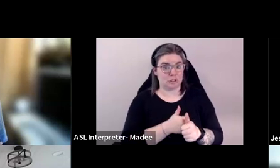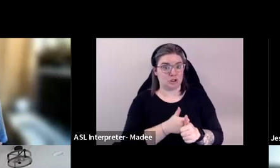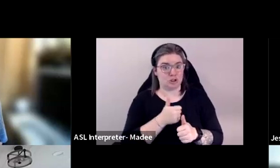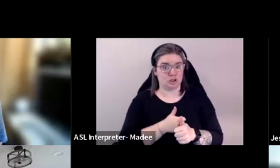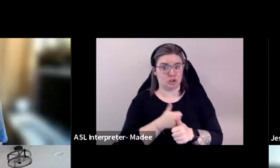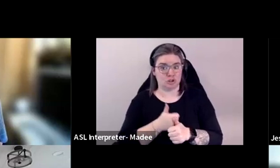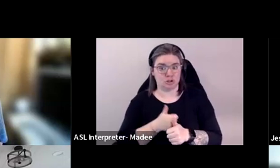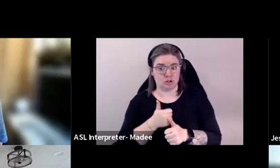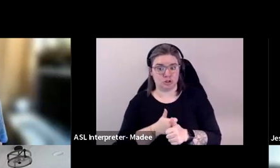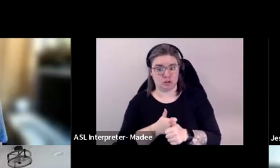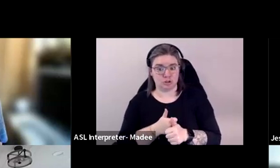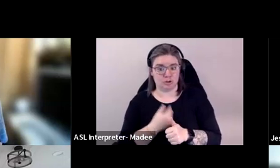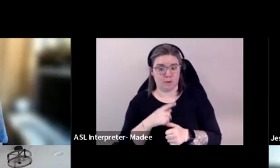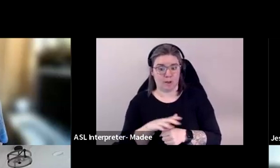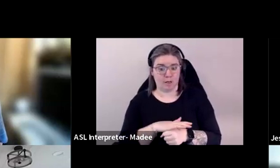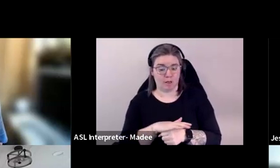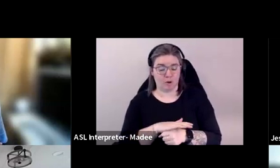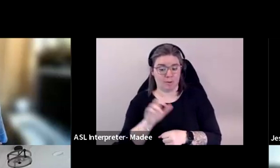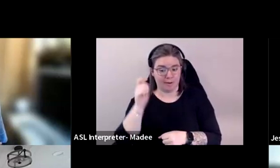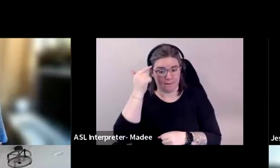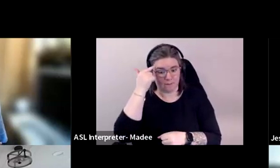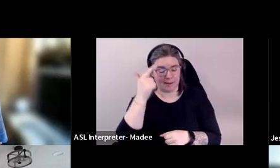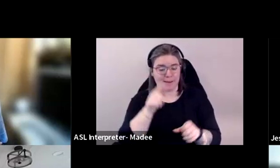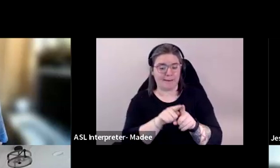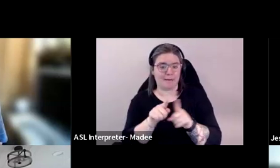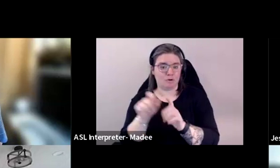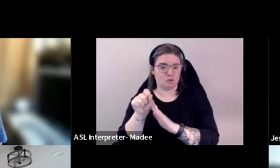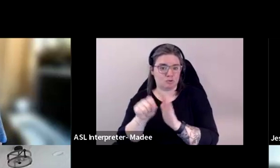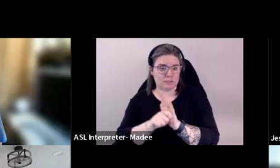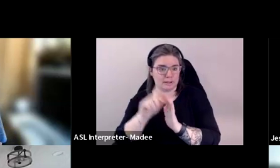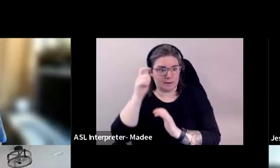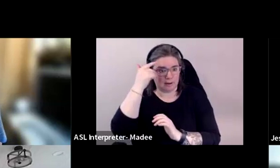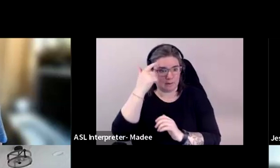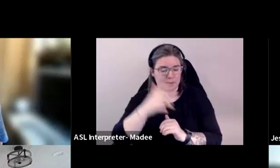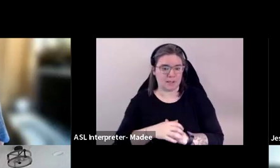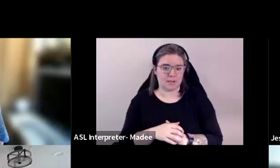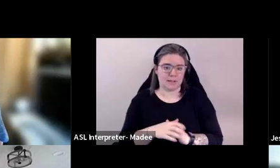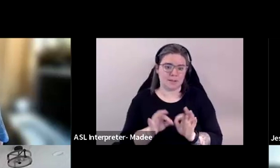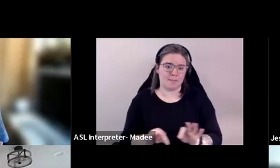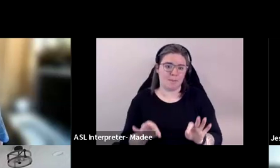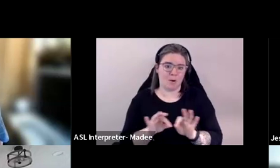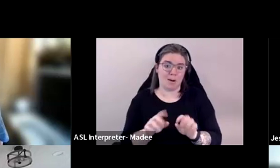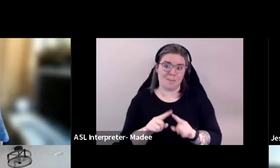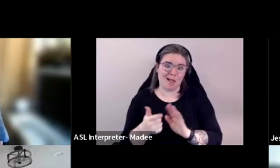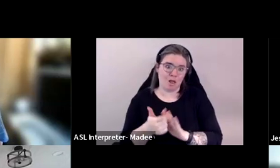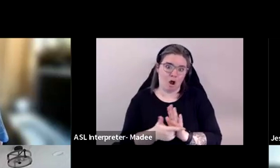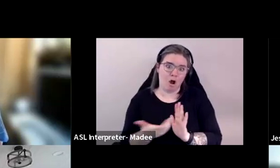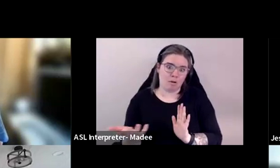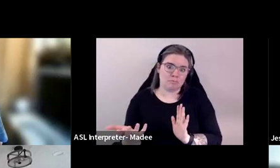in local government, and and then state government. Rebecca /APRIL: Voters. But it's long, it's long.